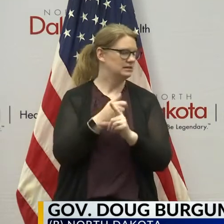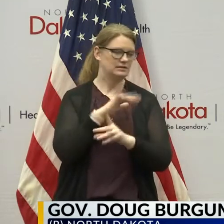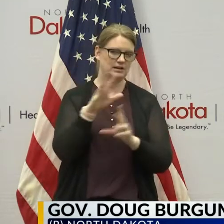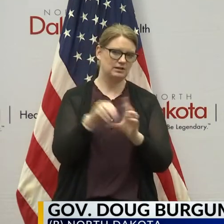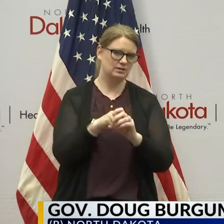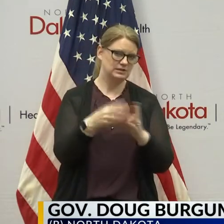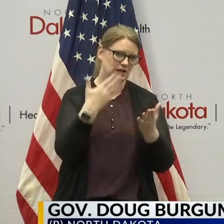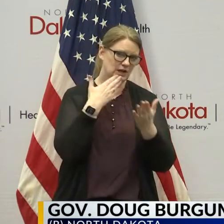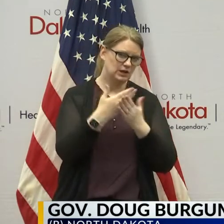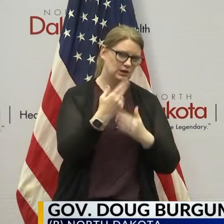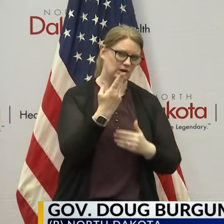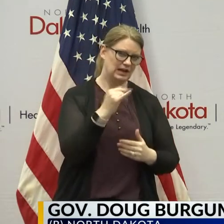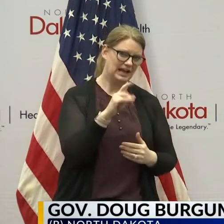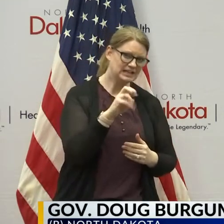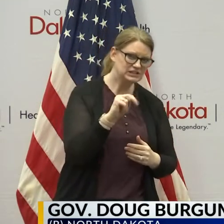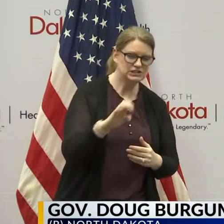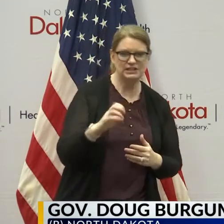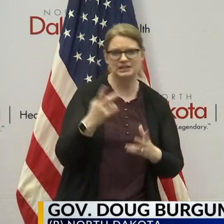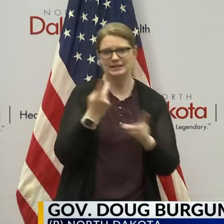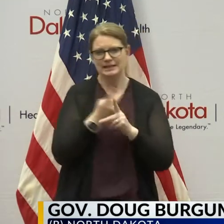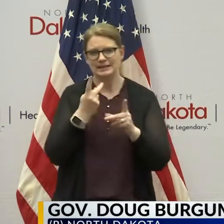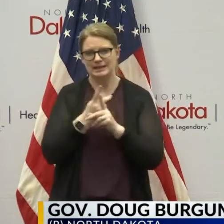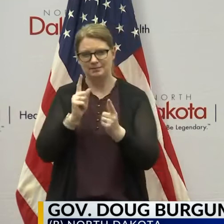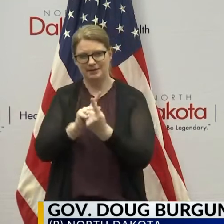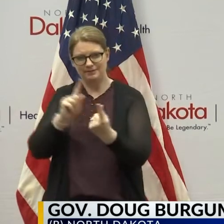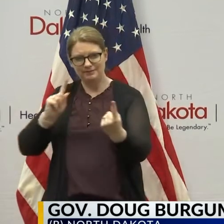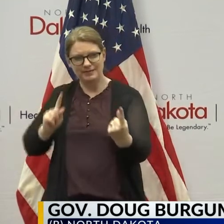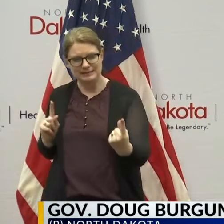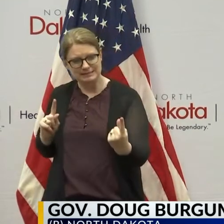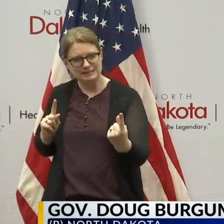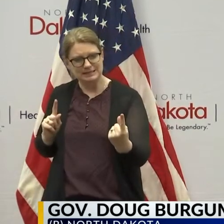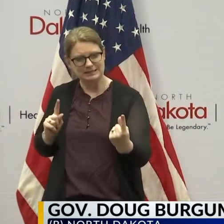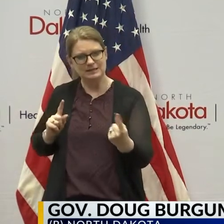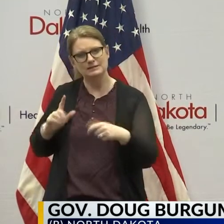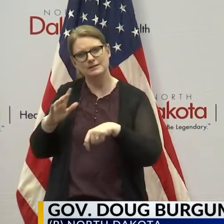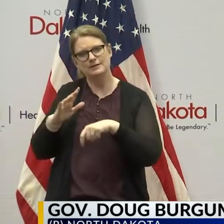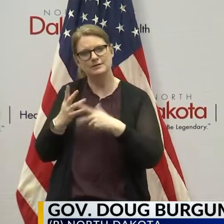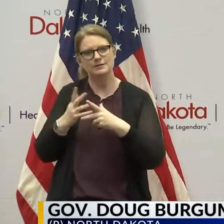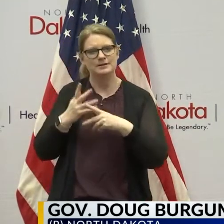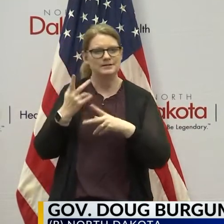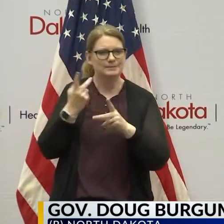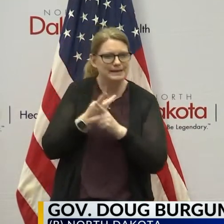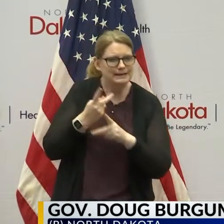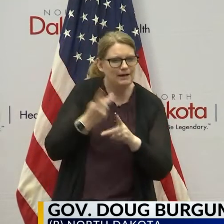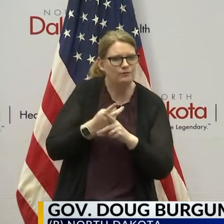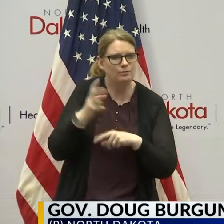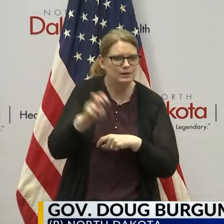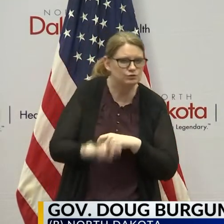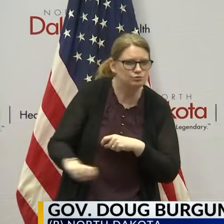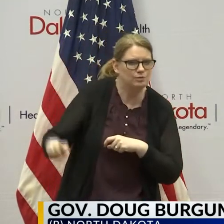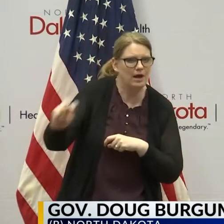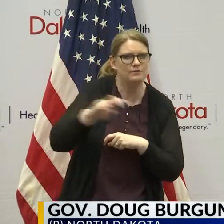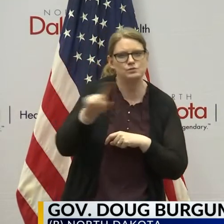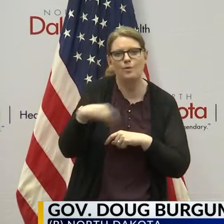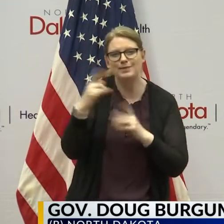WILL CALL NORTH DAKOTA SMART WHICH IS A COMPILATION OF ALL OF THIS GUIDANCE THAT WE ARE TALKING ABOUT WHICH INCLUDES GOOD HYGIENE, KEEPING PHYSICAL